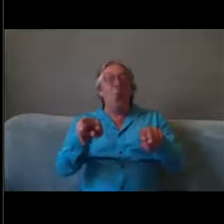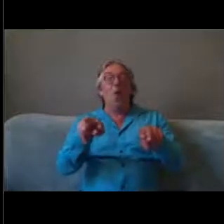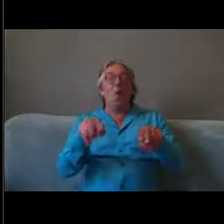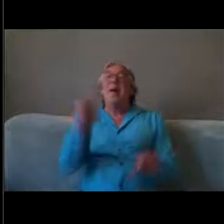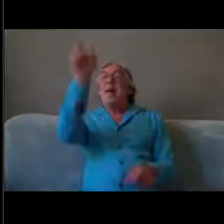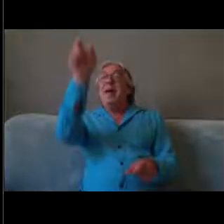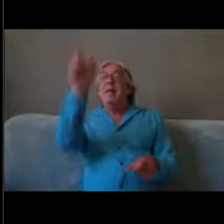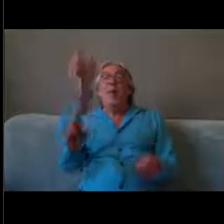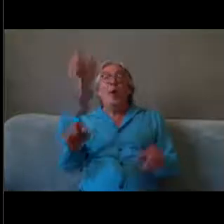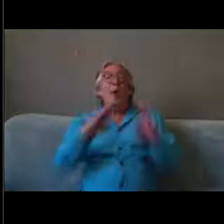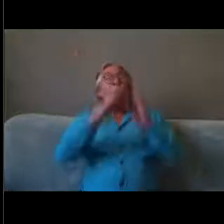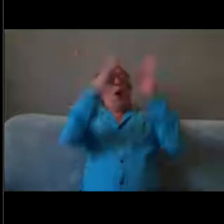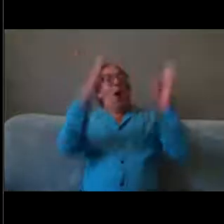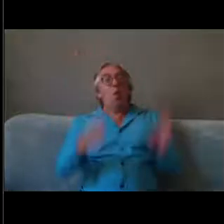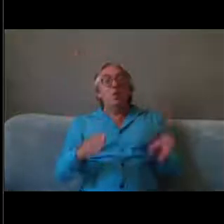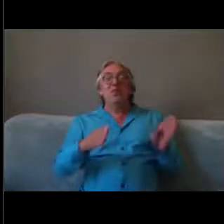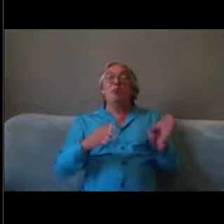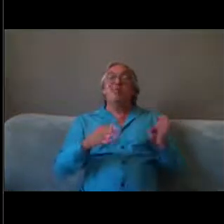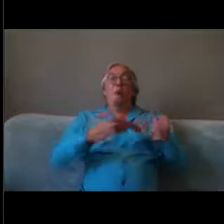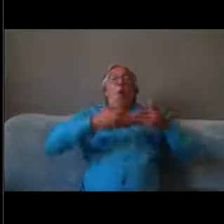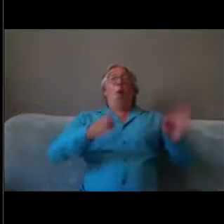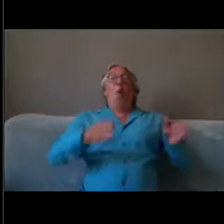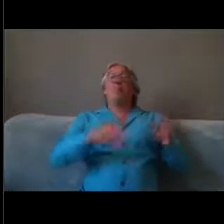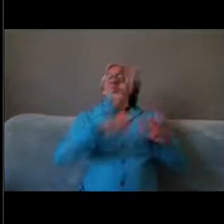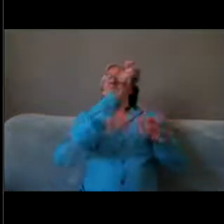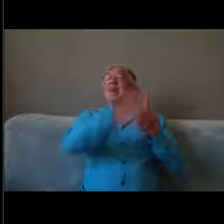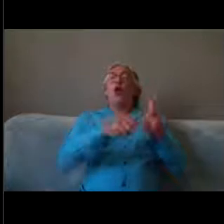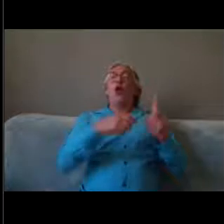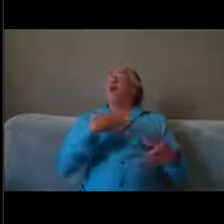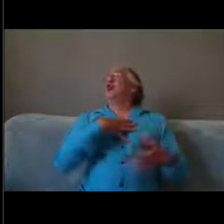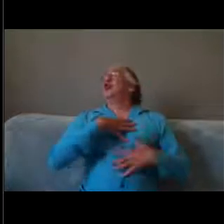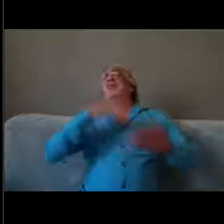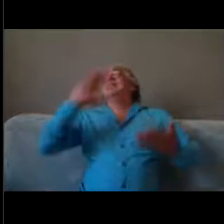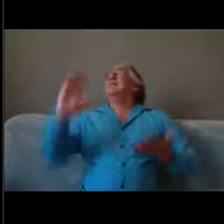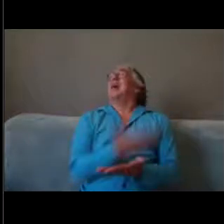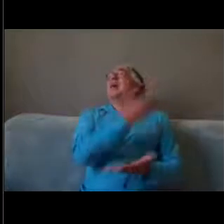very quickly to this new reality and that we can continue working